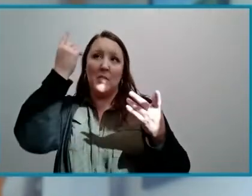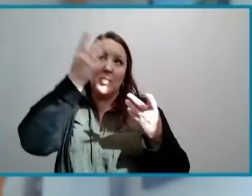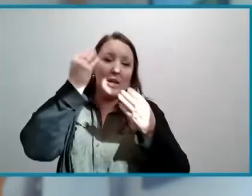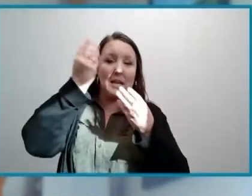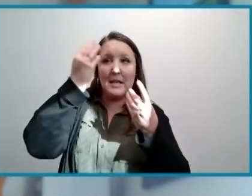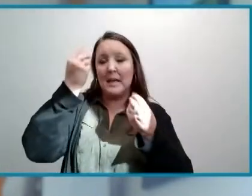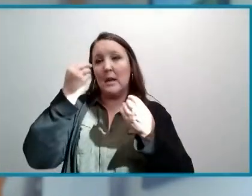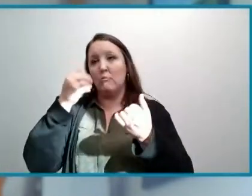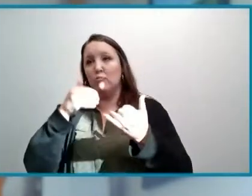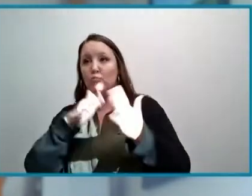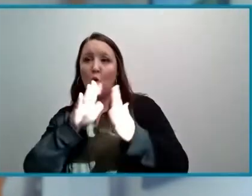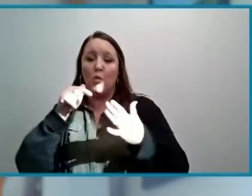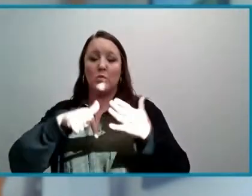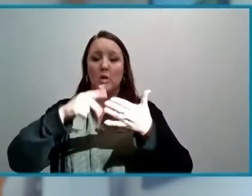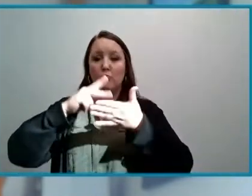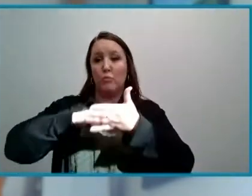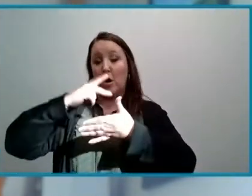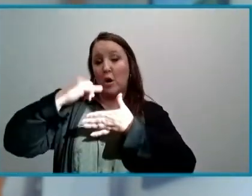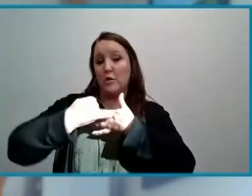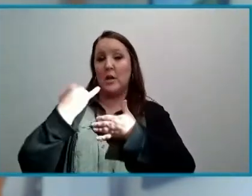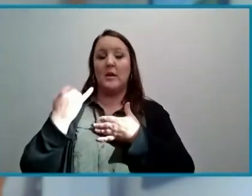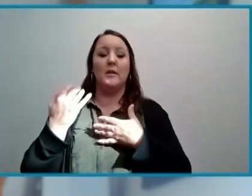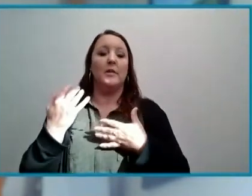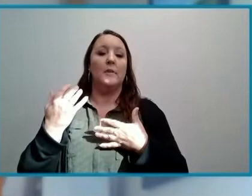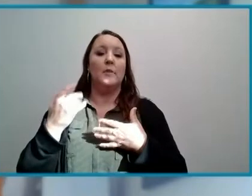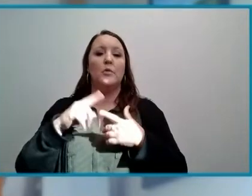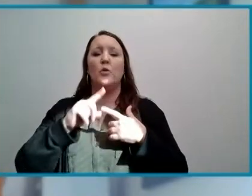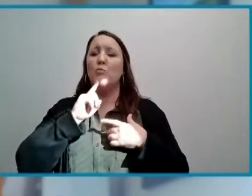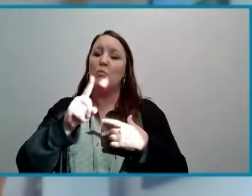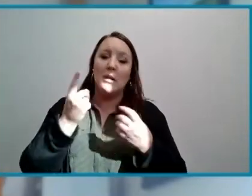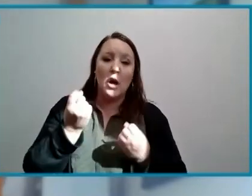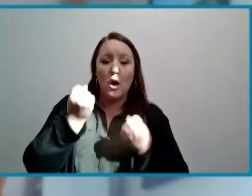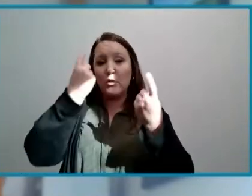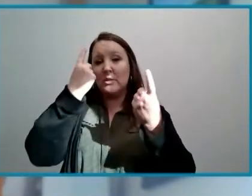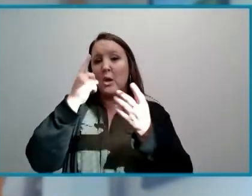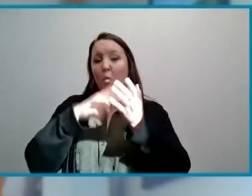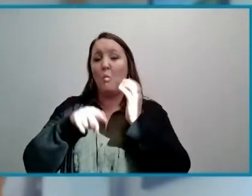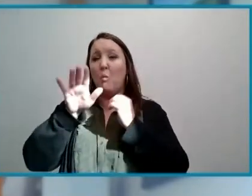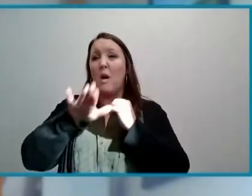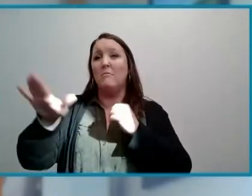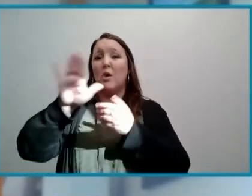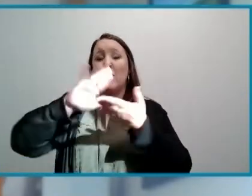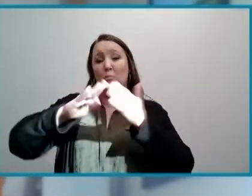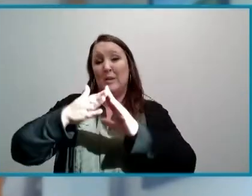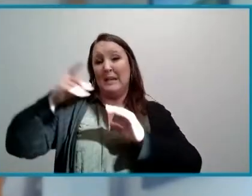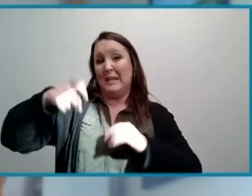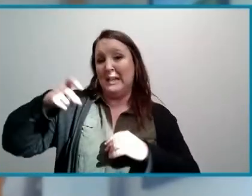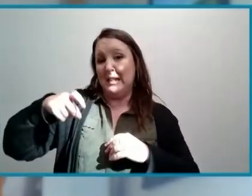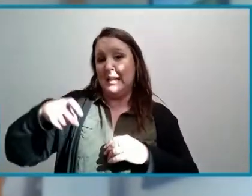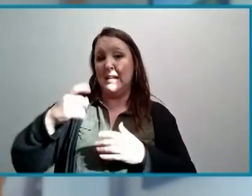um, especially with this project has been to really understand what those community needs are. You know, sometimes organizations, um,